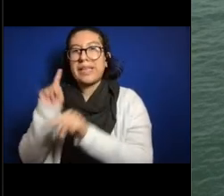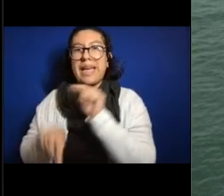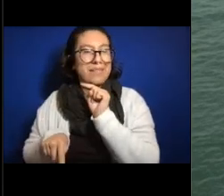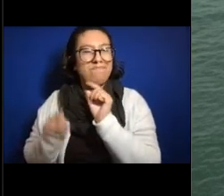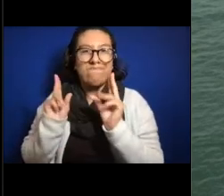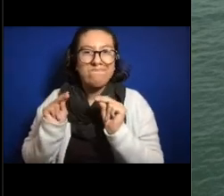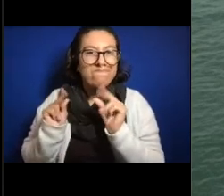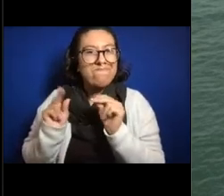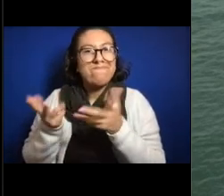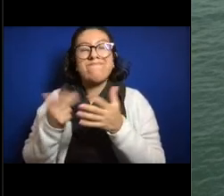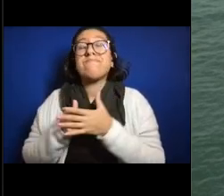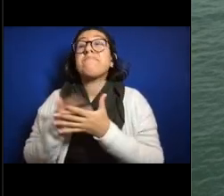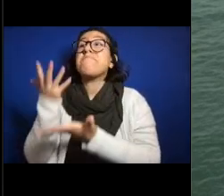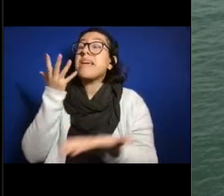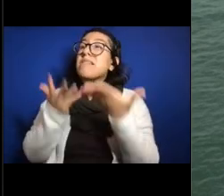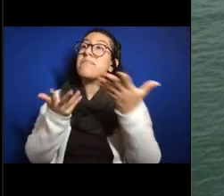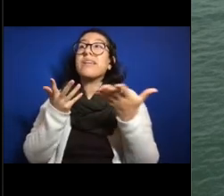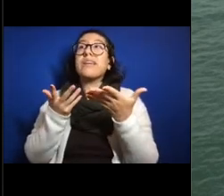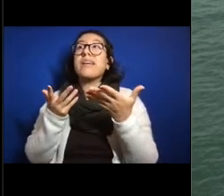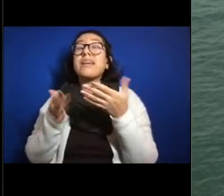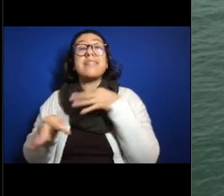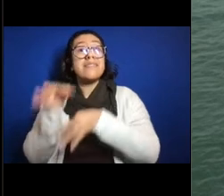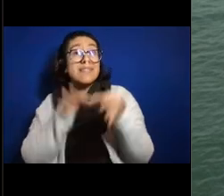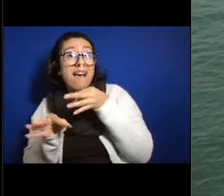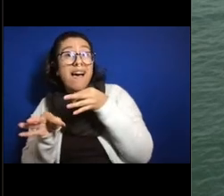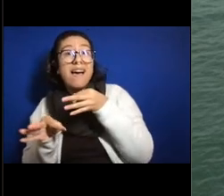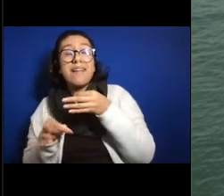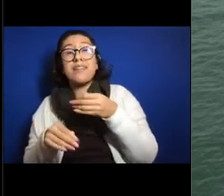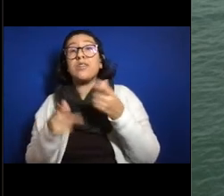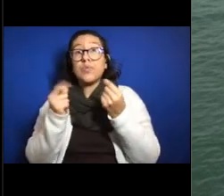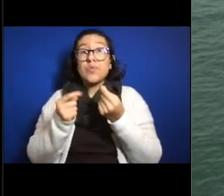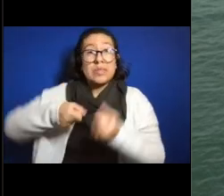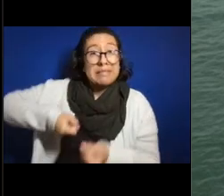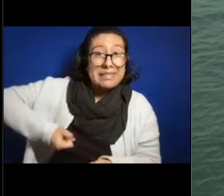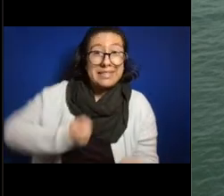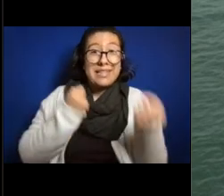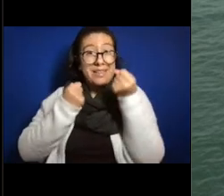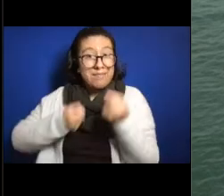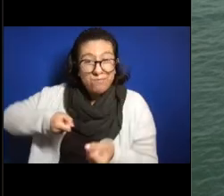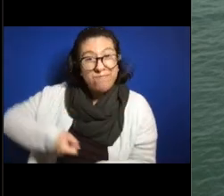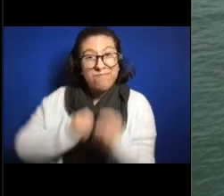like maybe extending the beach again, digging up more sand and moving it to help protect the buildings